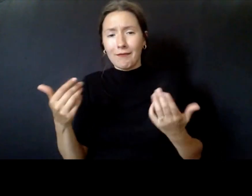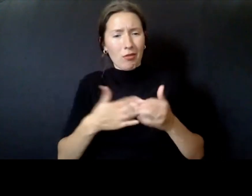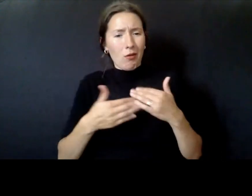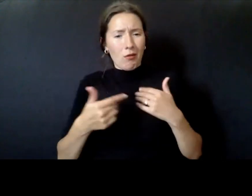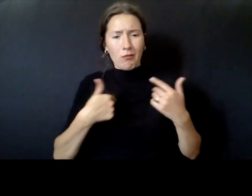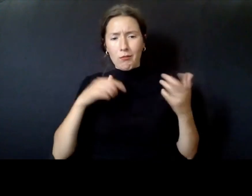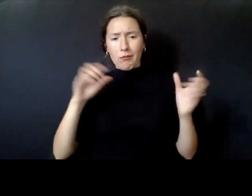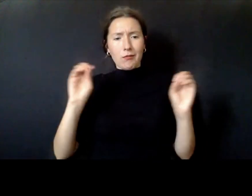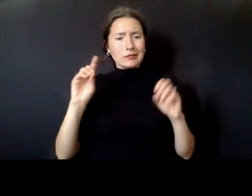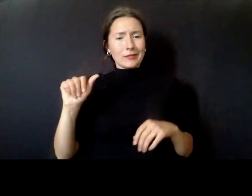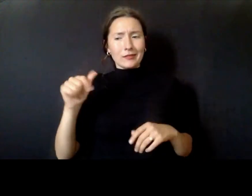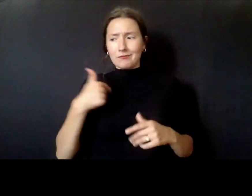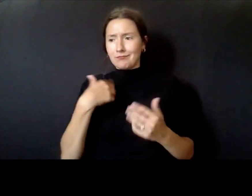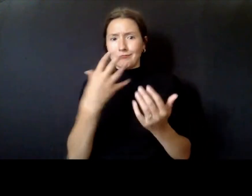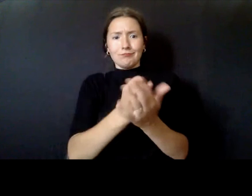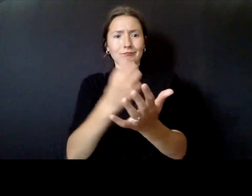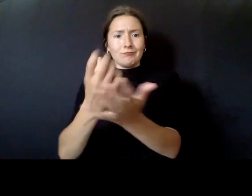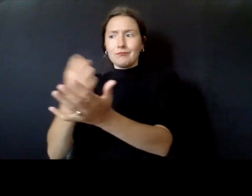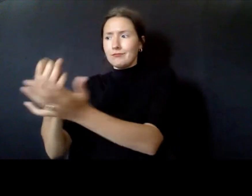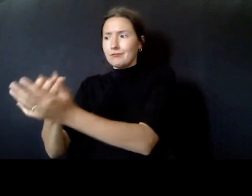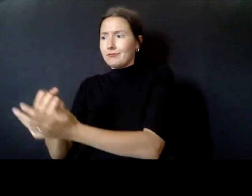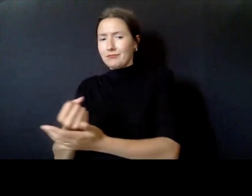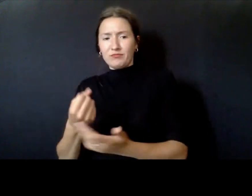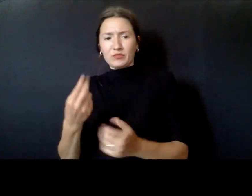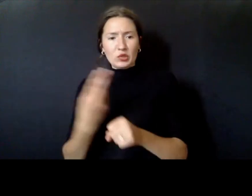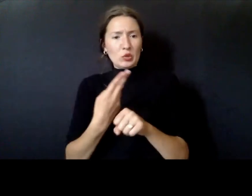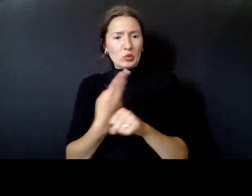and i want to thank everybody for your time and attention i know it was a short thing